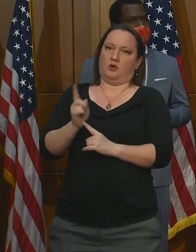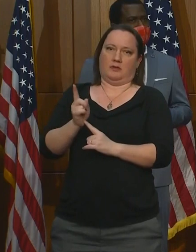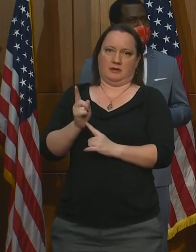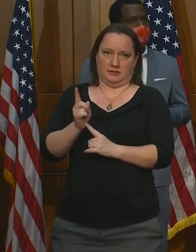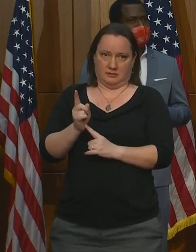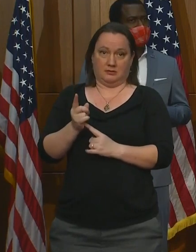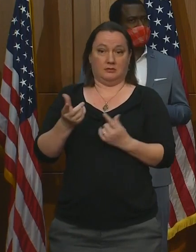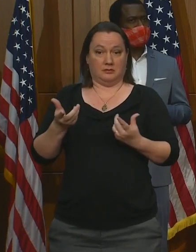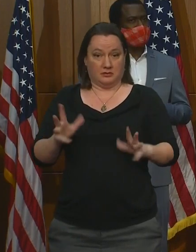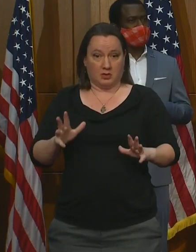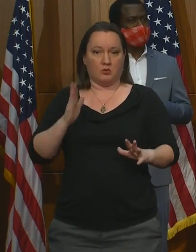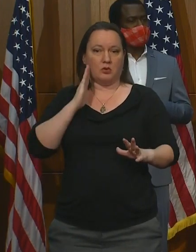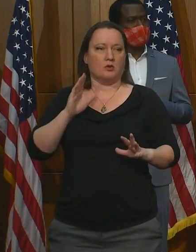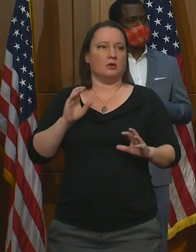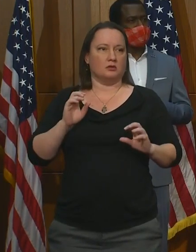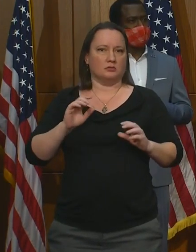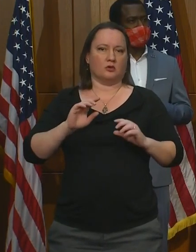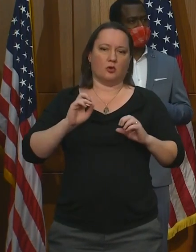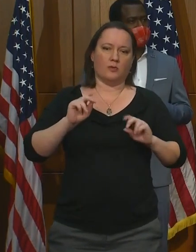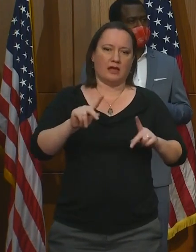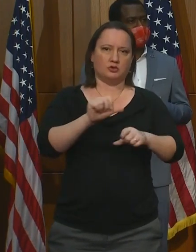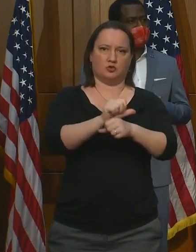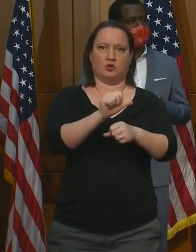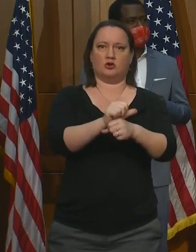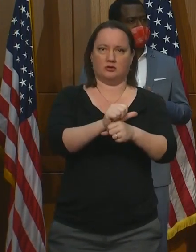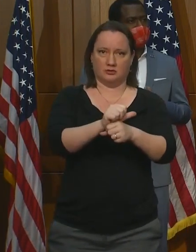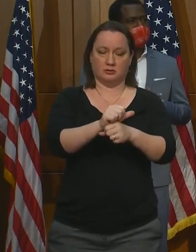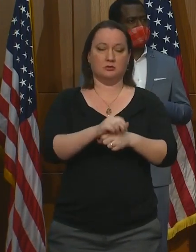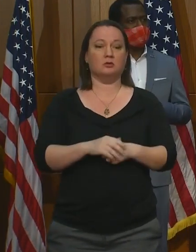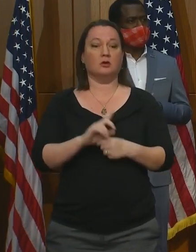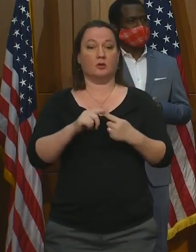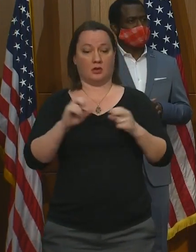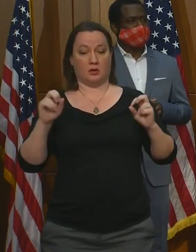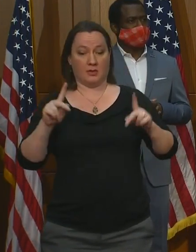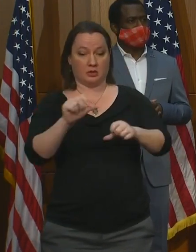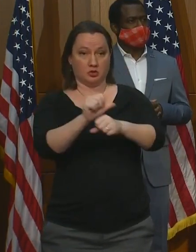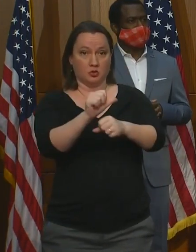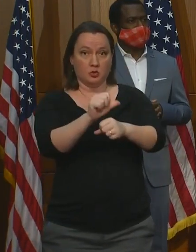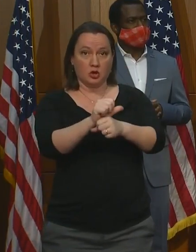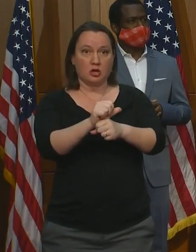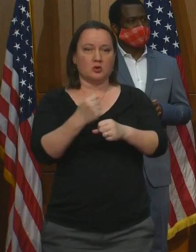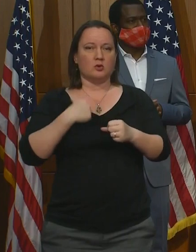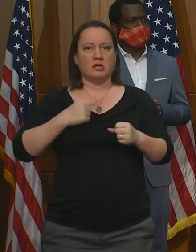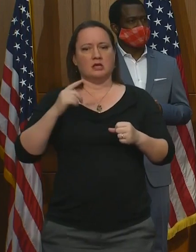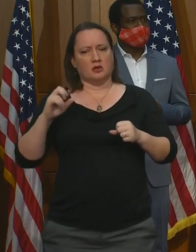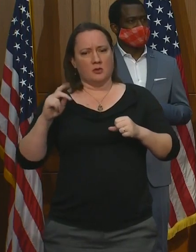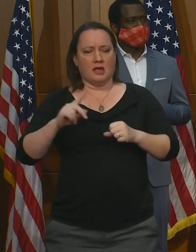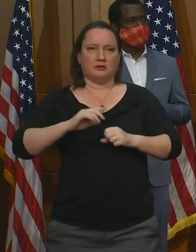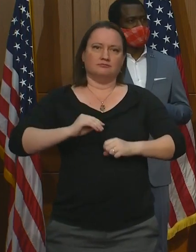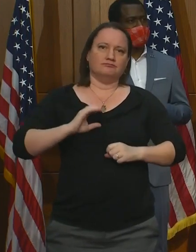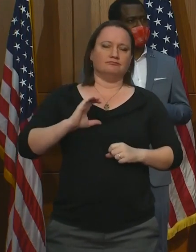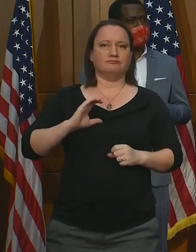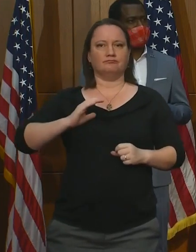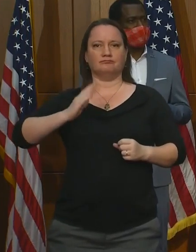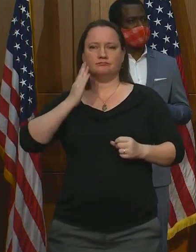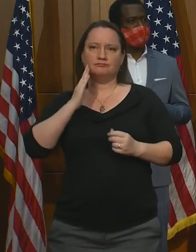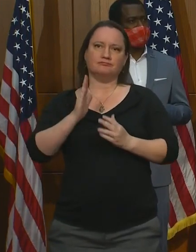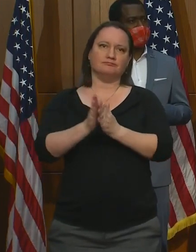THIS IS JUST A MOMENT. WE GO BACK TO WORK. BUT IN ARE GOING